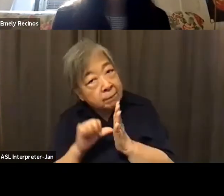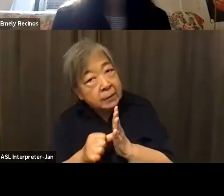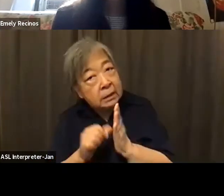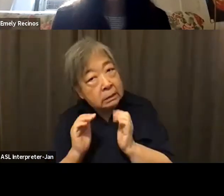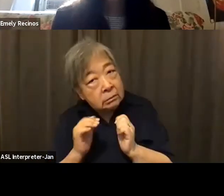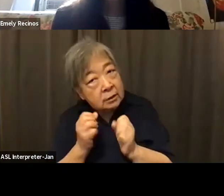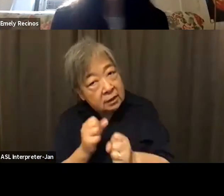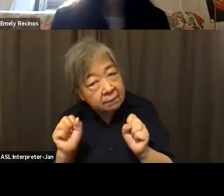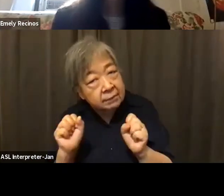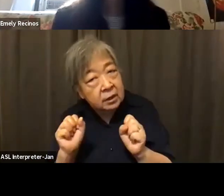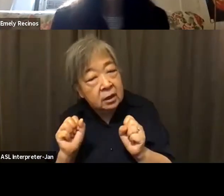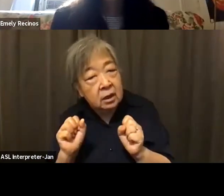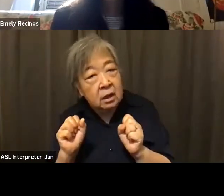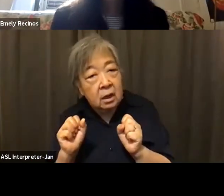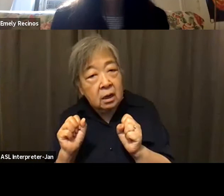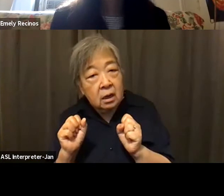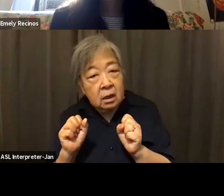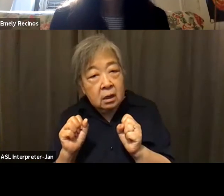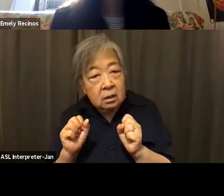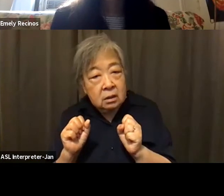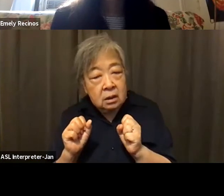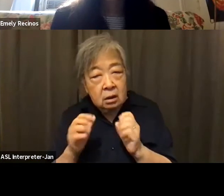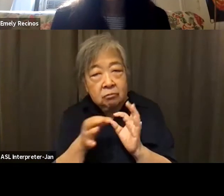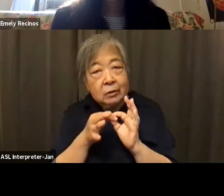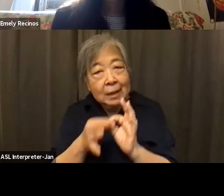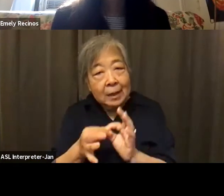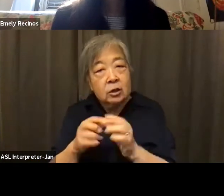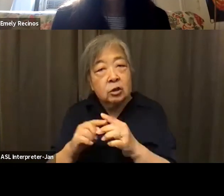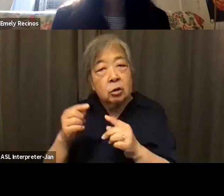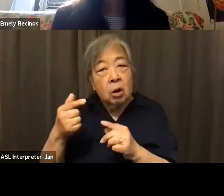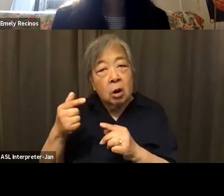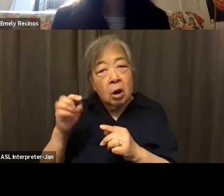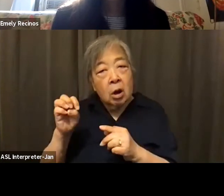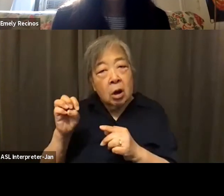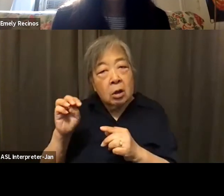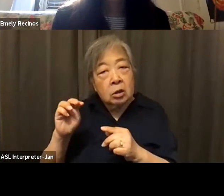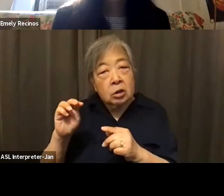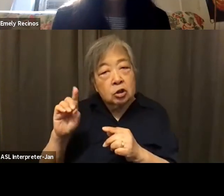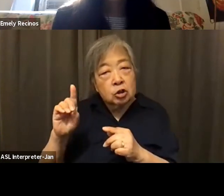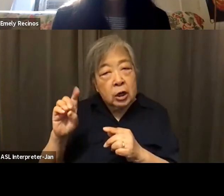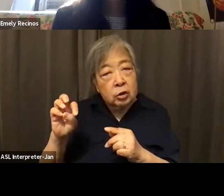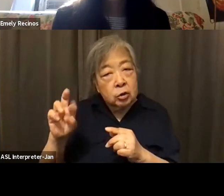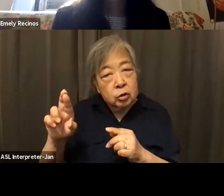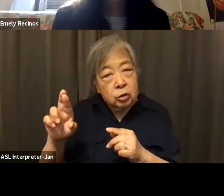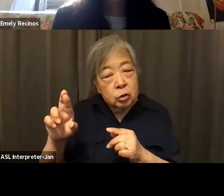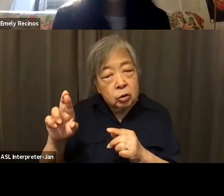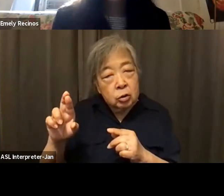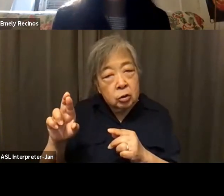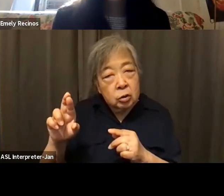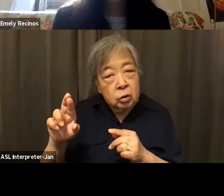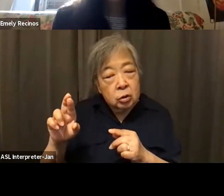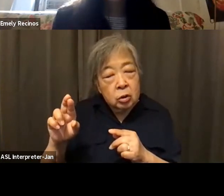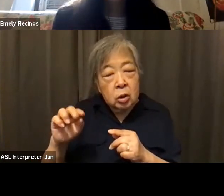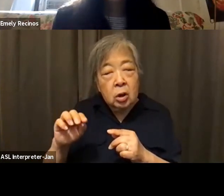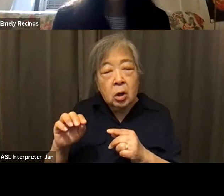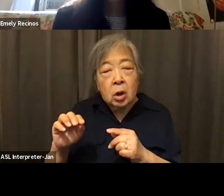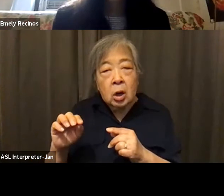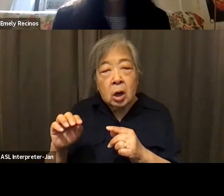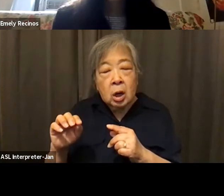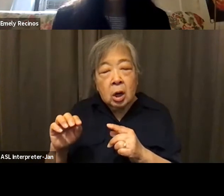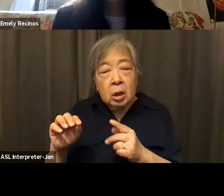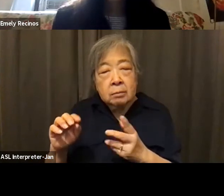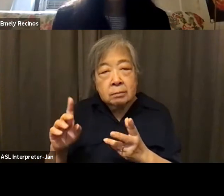you know, with almost a gendered kind of perspective, and so, let's see, if anyone wants to comment